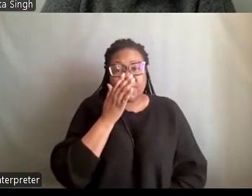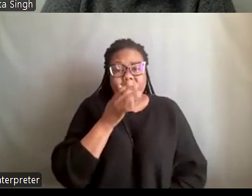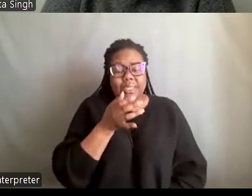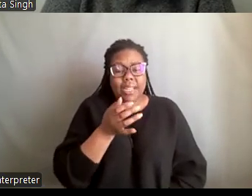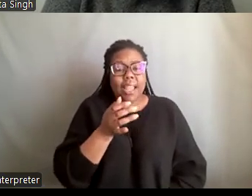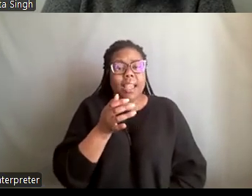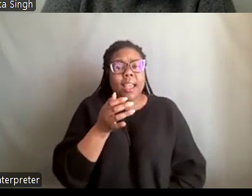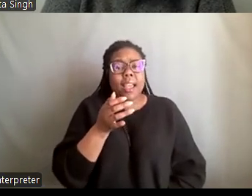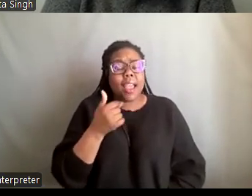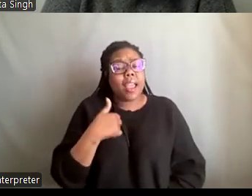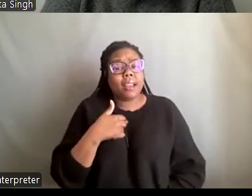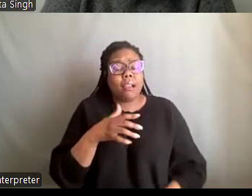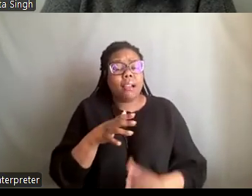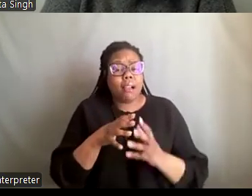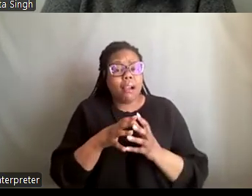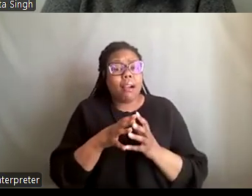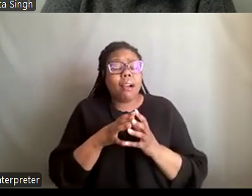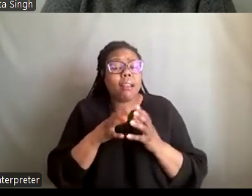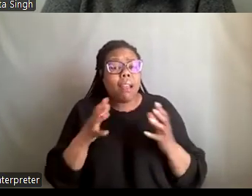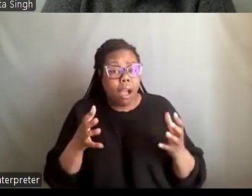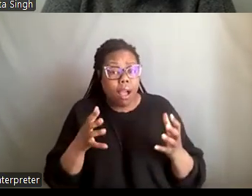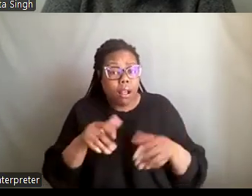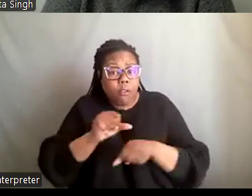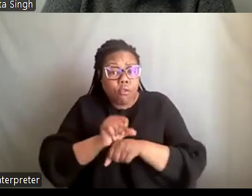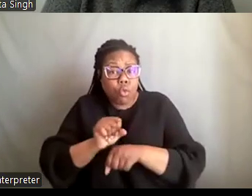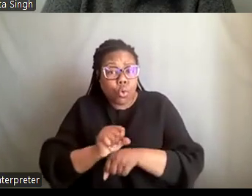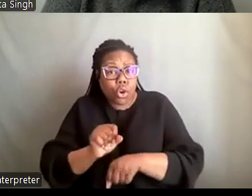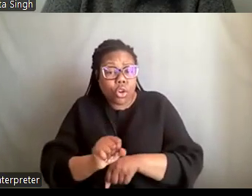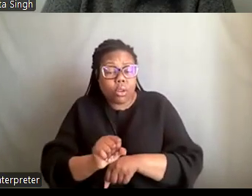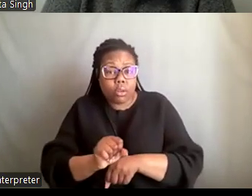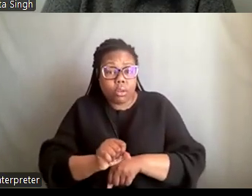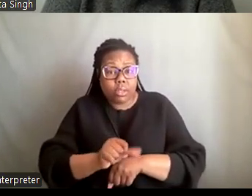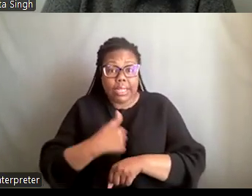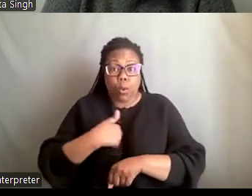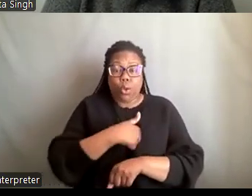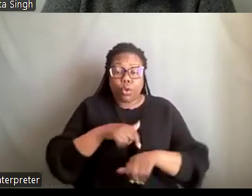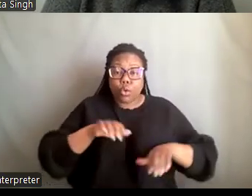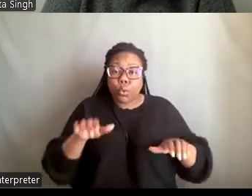You know. So that's the thing. And we're doing a lot of it